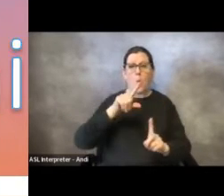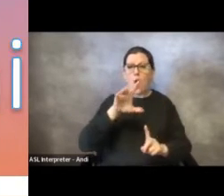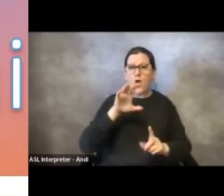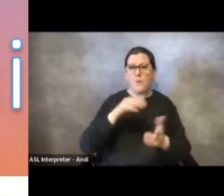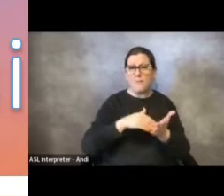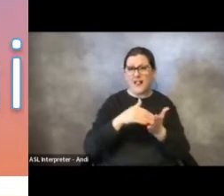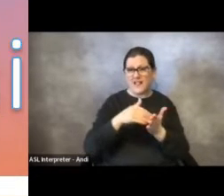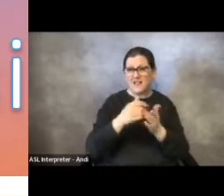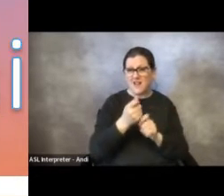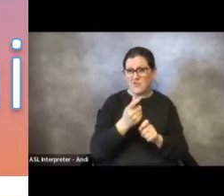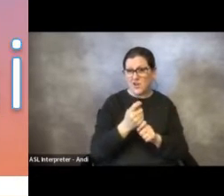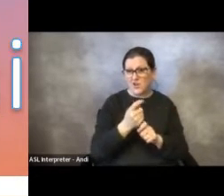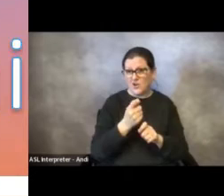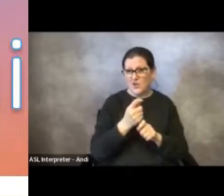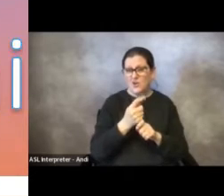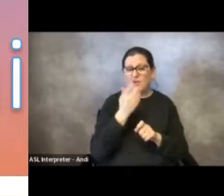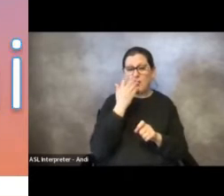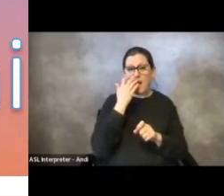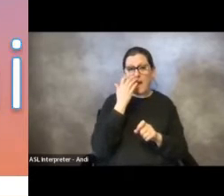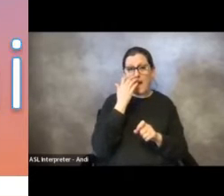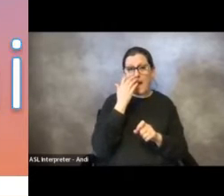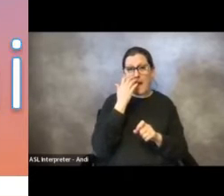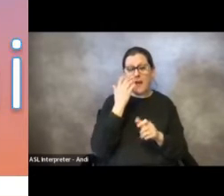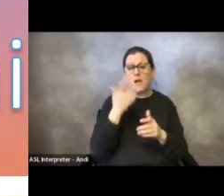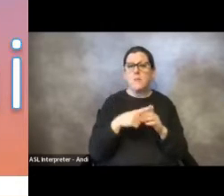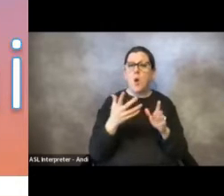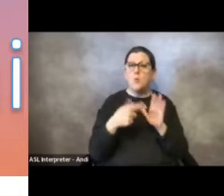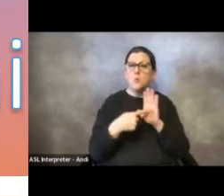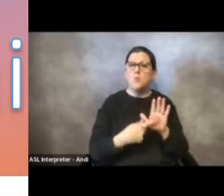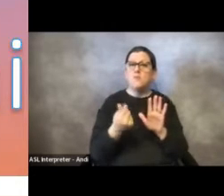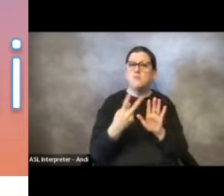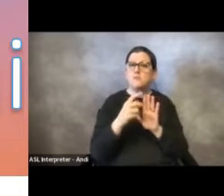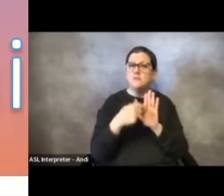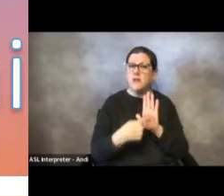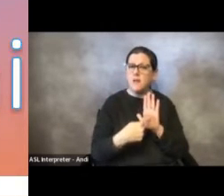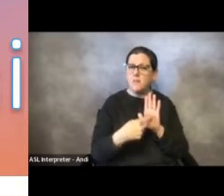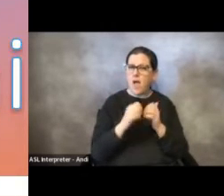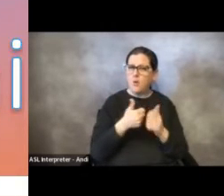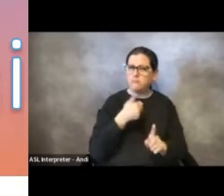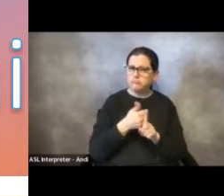year. But I wanted to show you a couple examples of how does this really impact organizations,